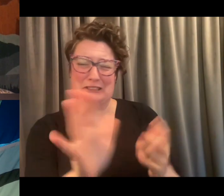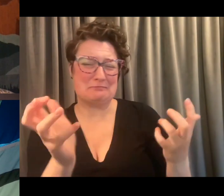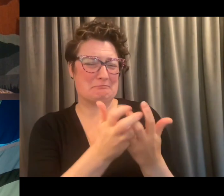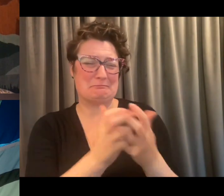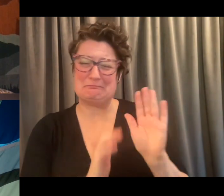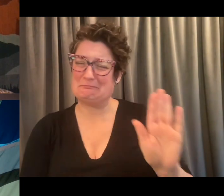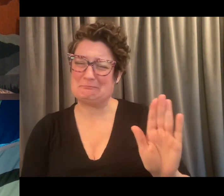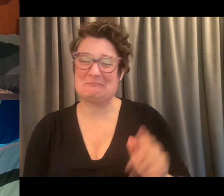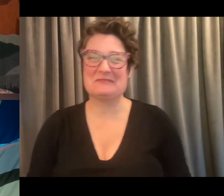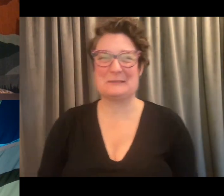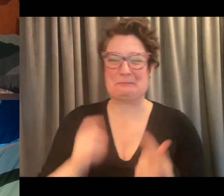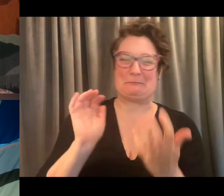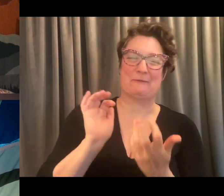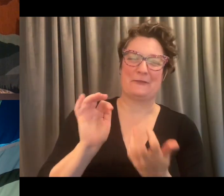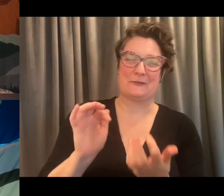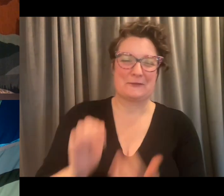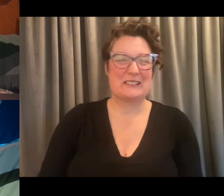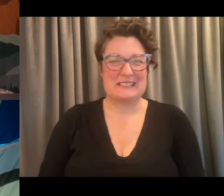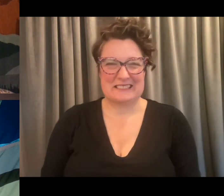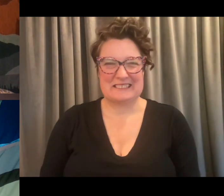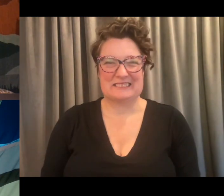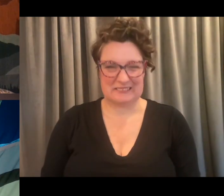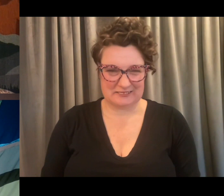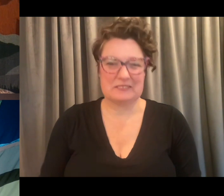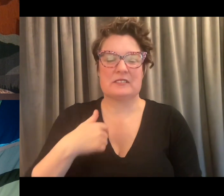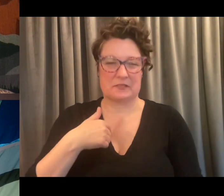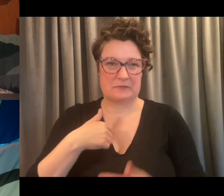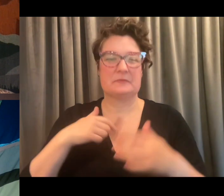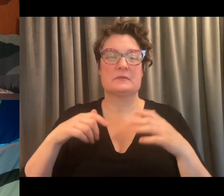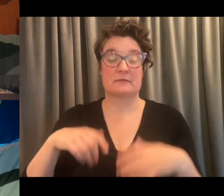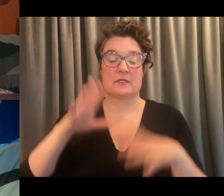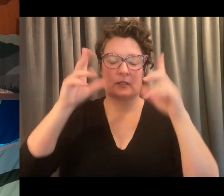Rebekah: And I came out of it with my eyes closed, and it was kind of a commentary